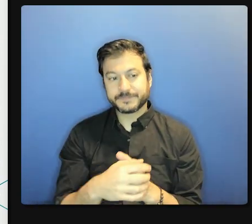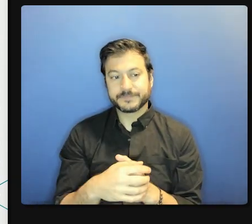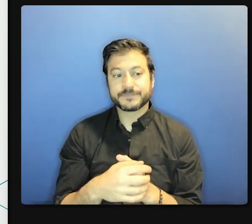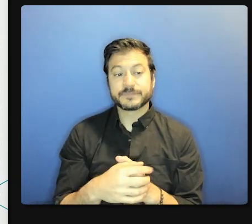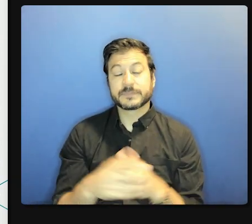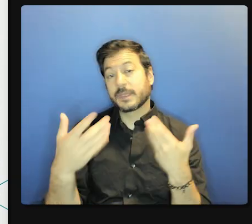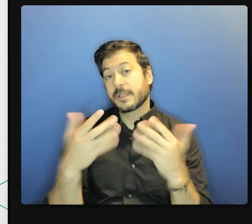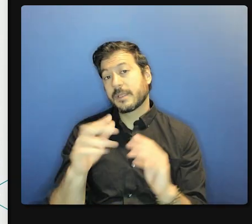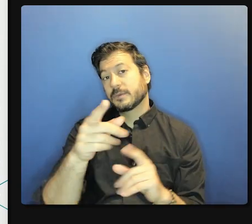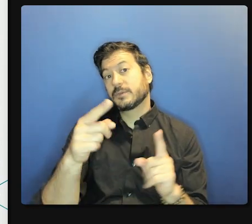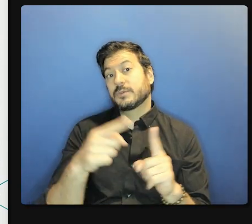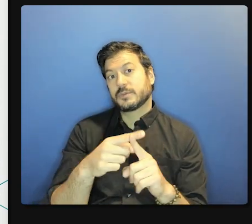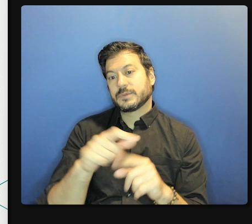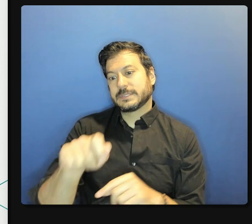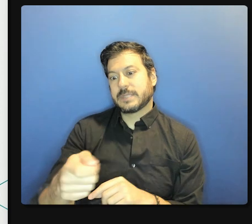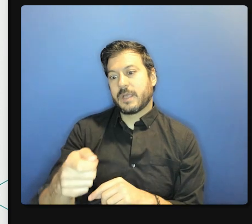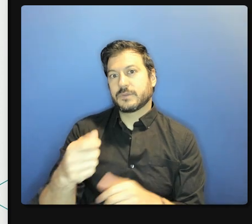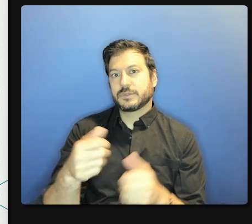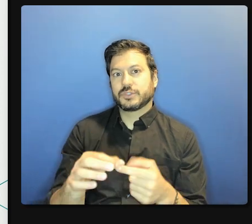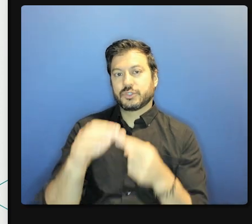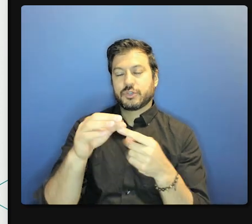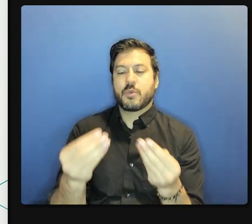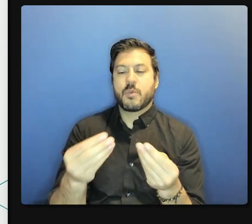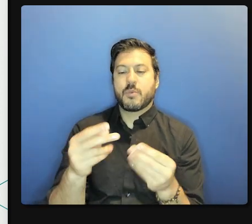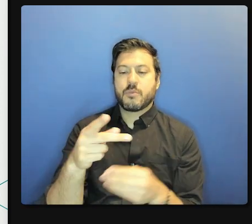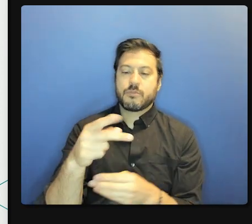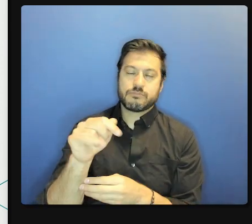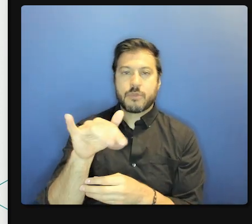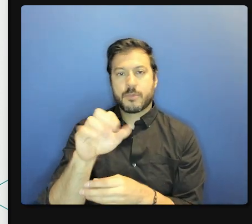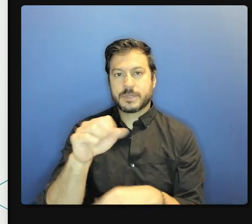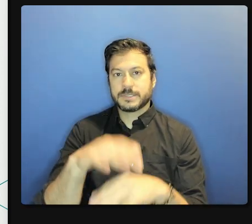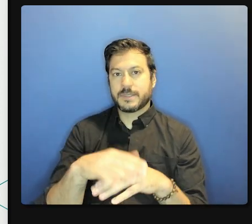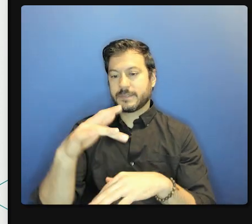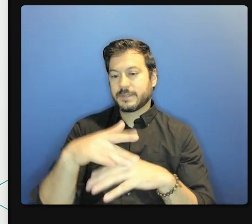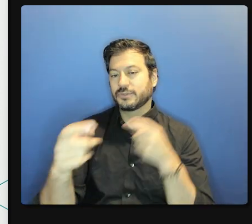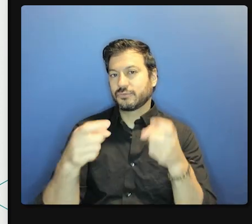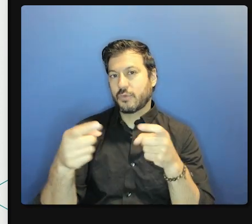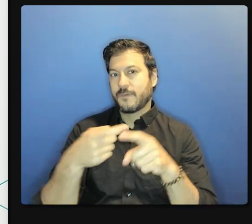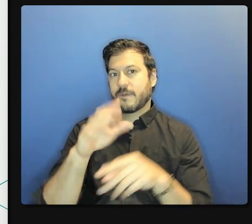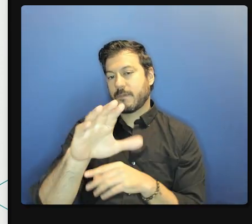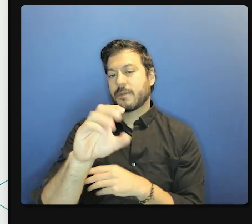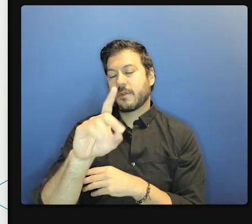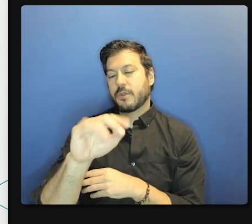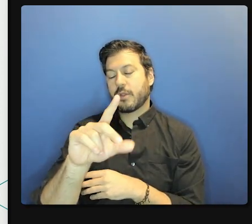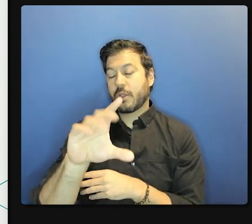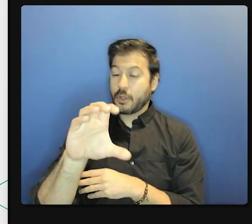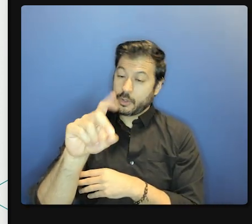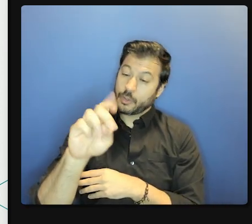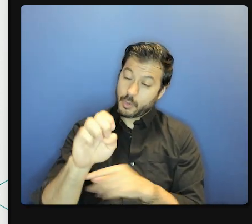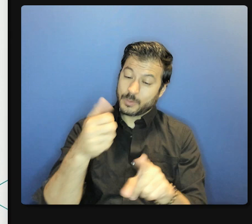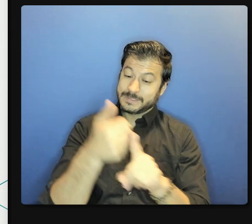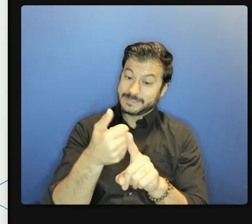Dynamic Touch Control State allows you to toggle certain properties of the touch controls from the code itself.